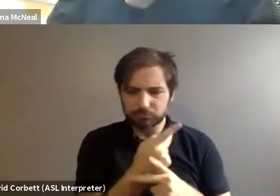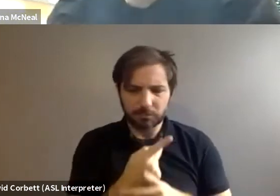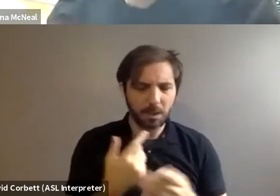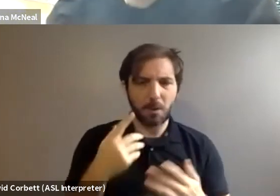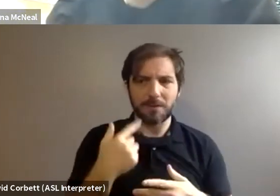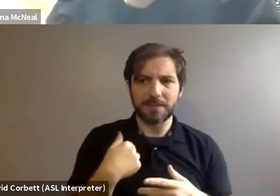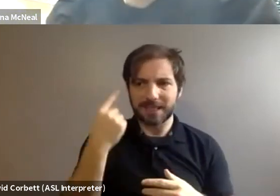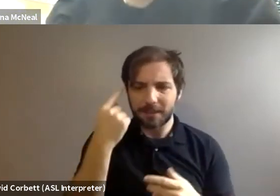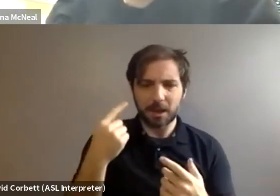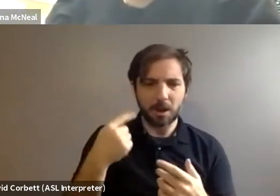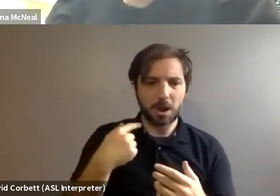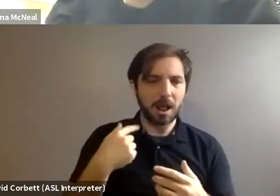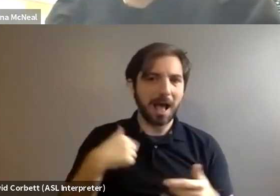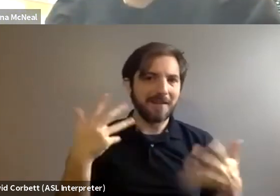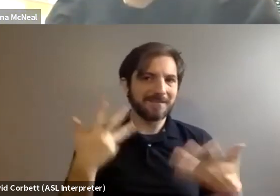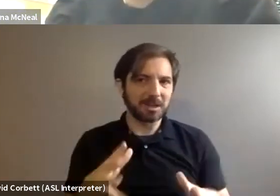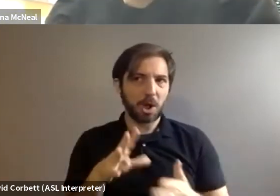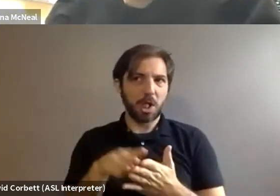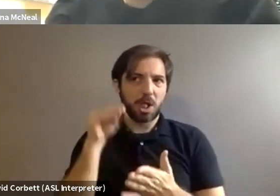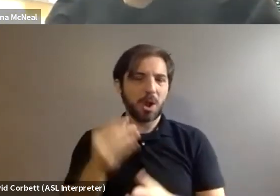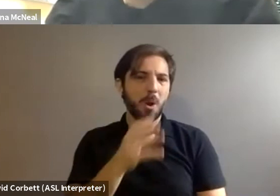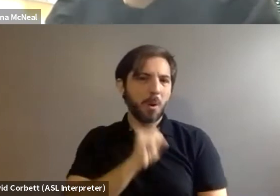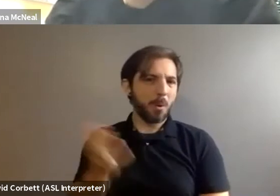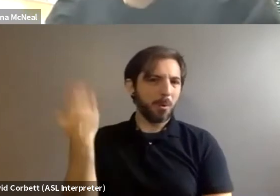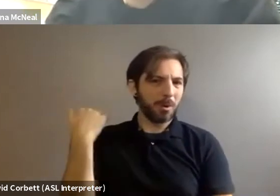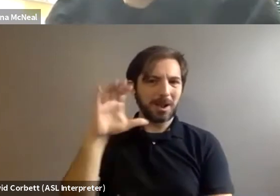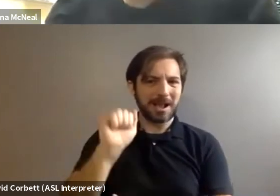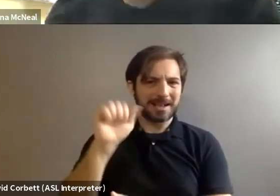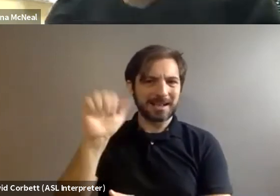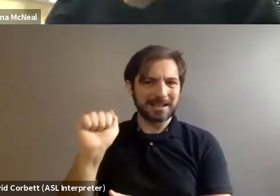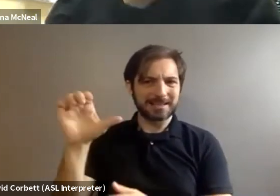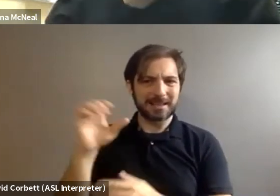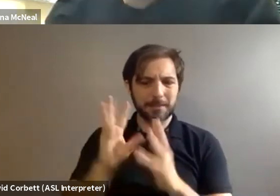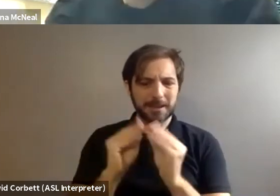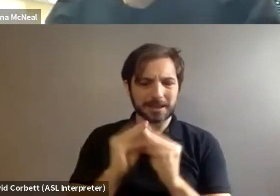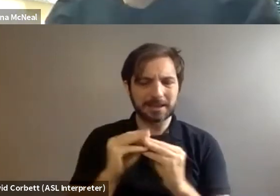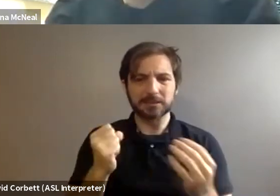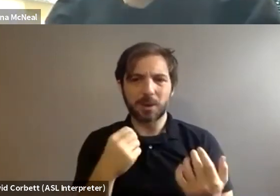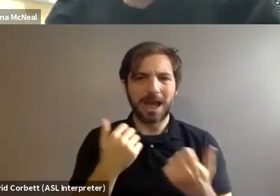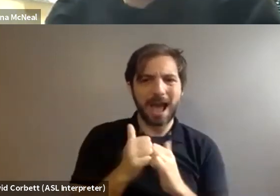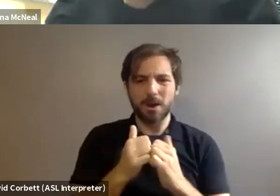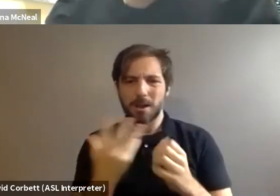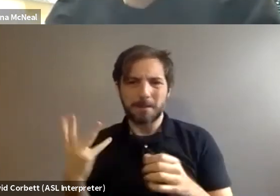and how we could incorporate what we were learning there into our usual festival business